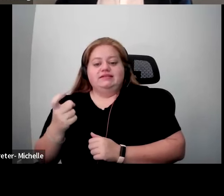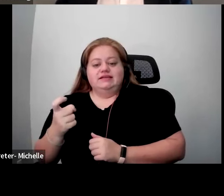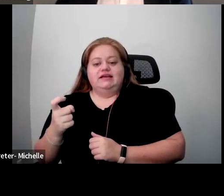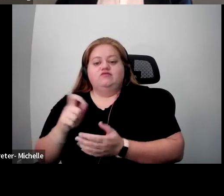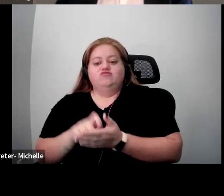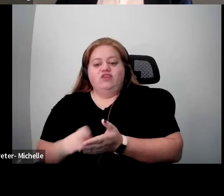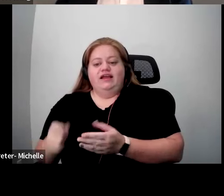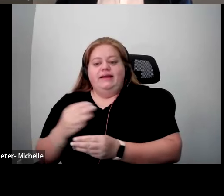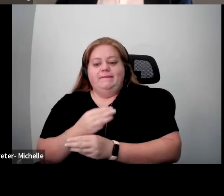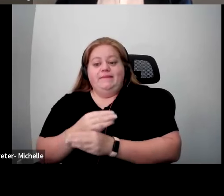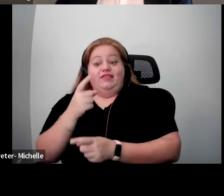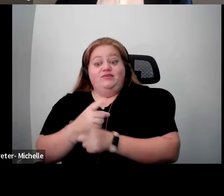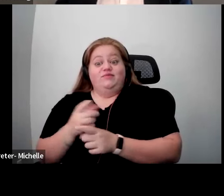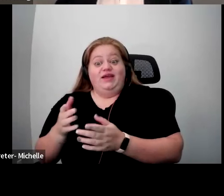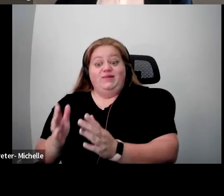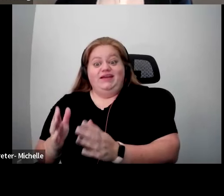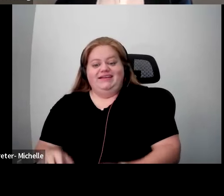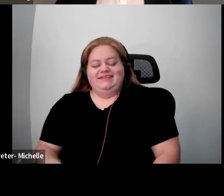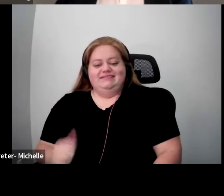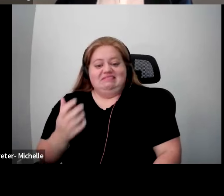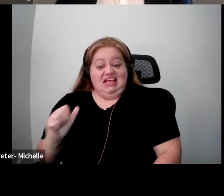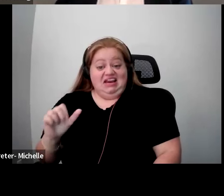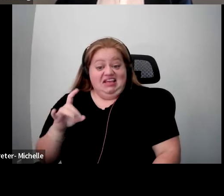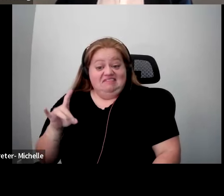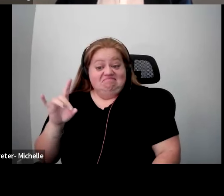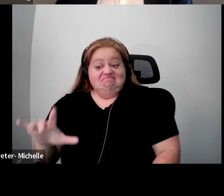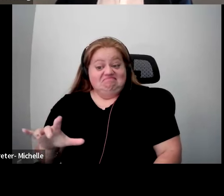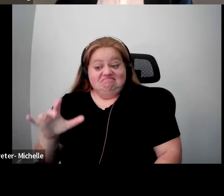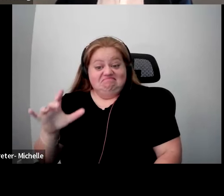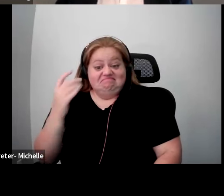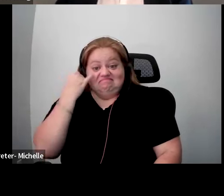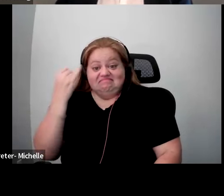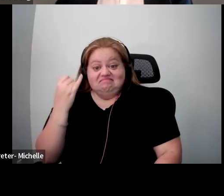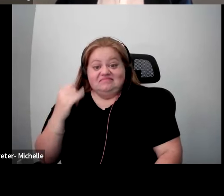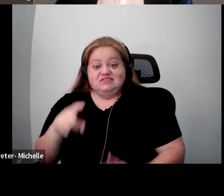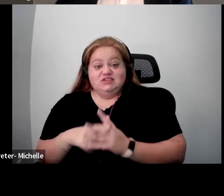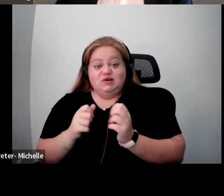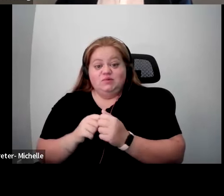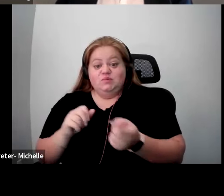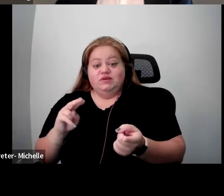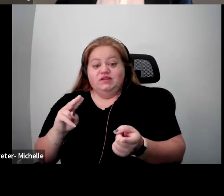the right way, if there's any advice that you would give. Could we start with you, Norbert?